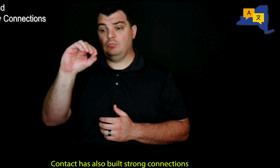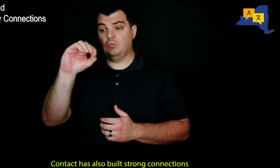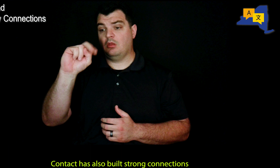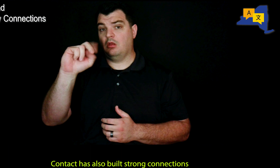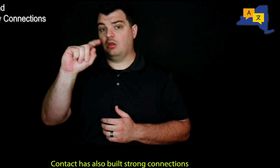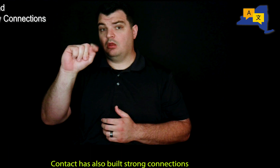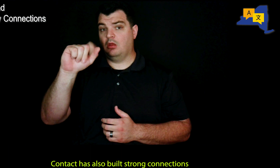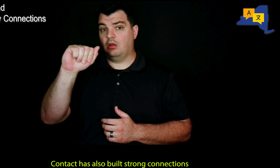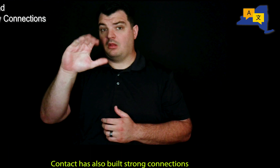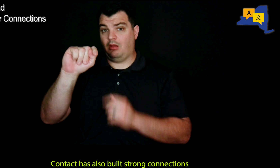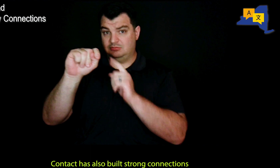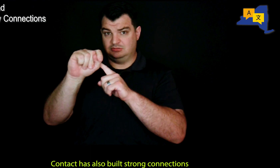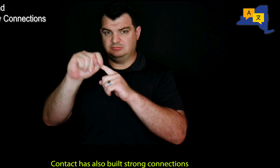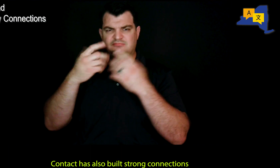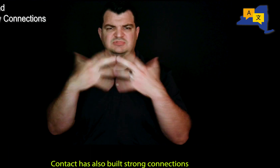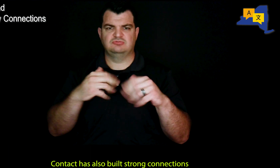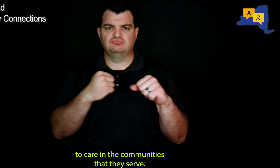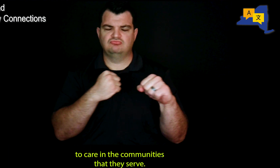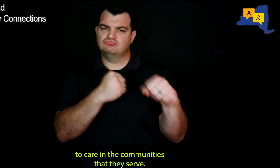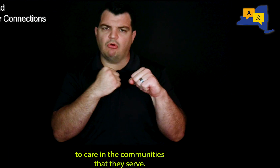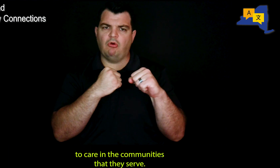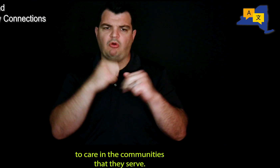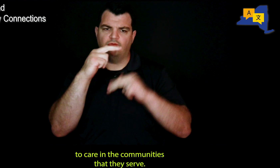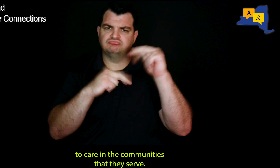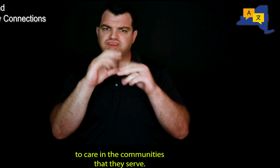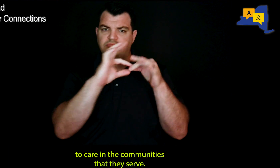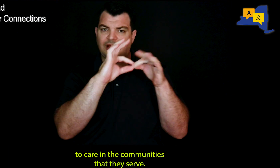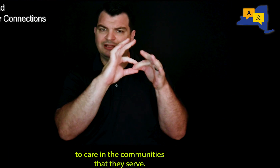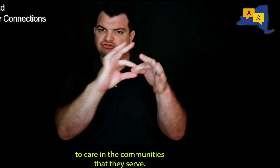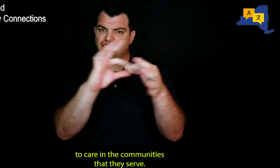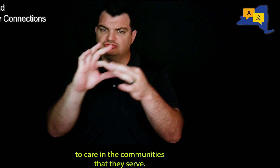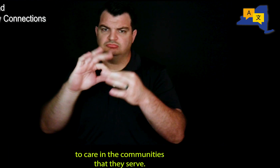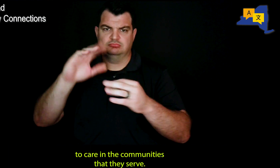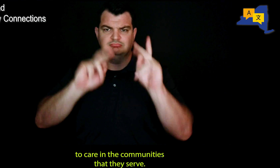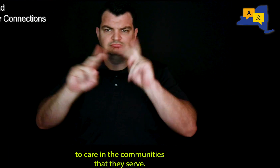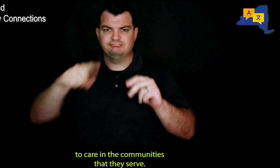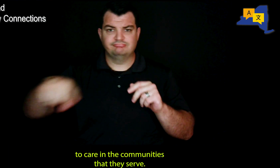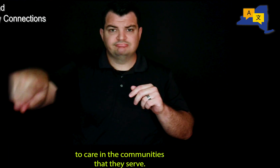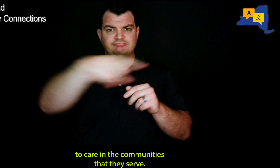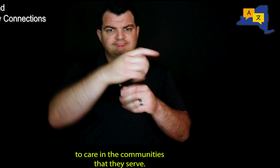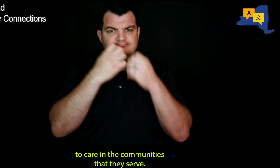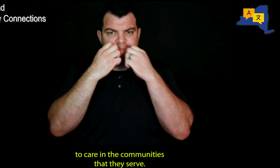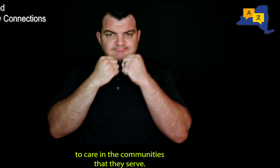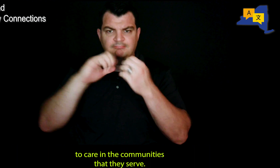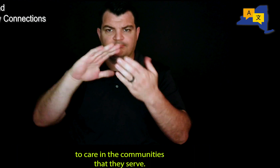Contact has also built strong connections to care in the communities that they serve.